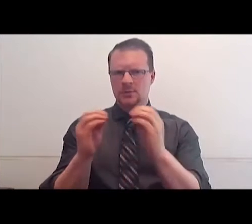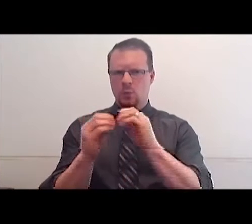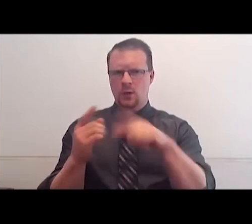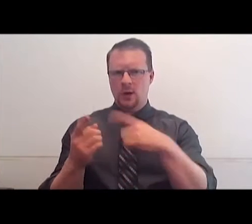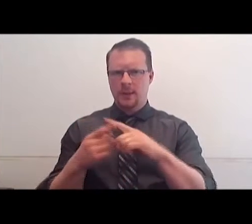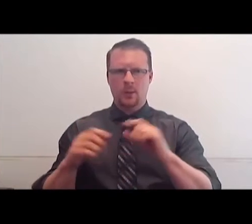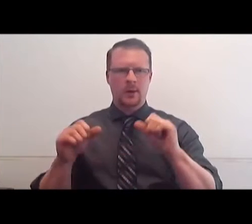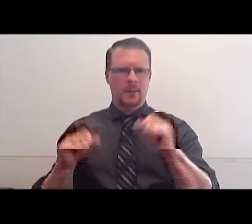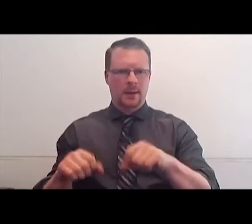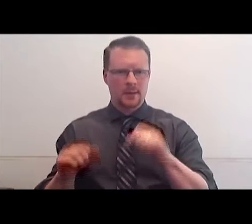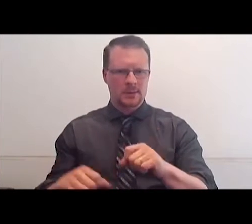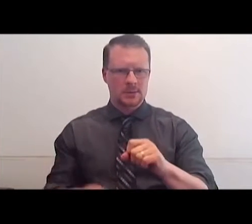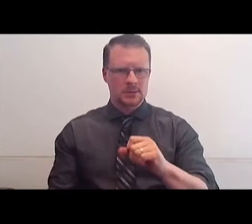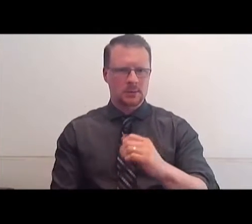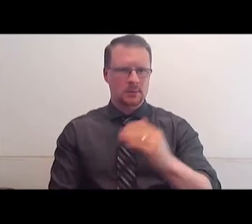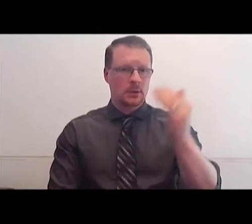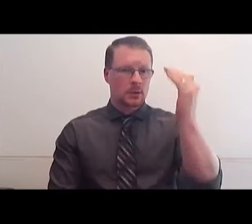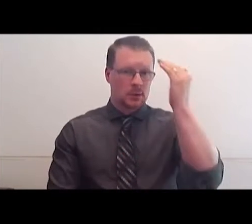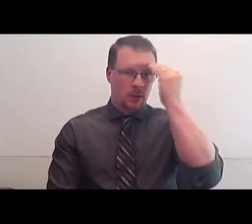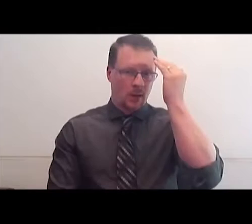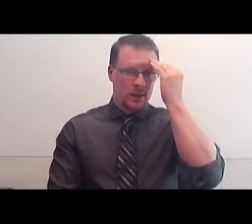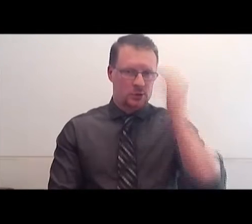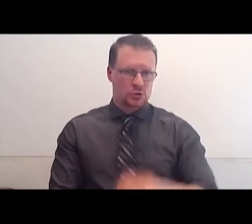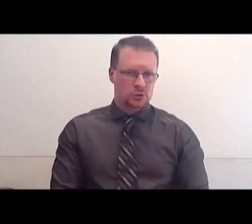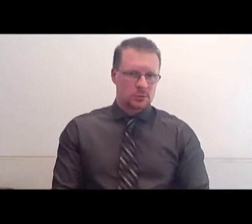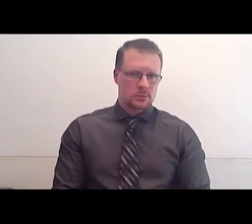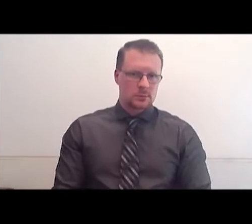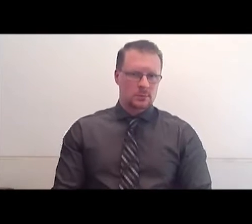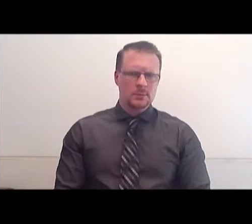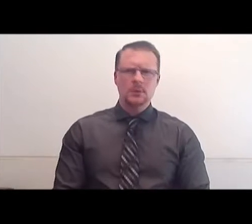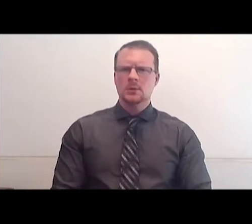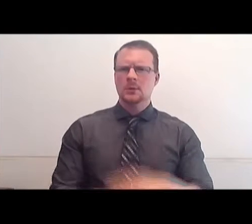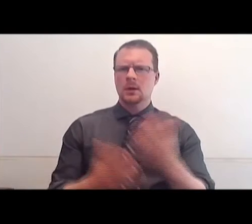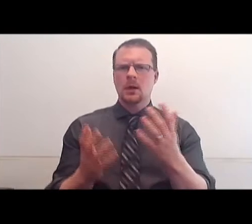When we talk about cultural competency, that's more of our ability or knowledge.